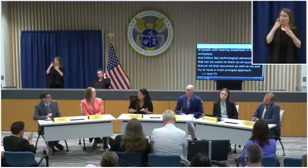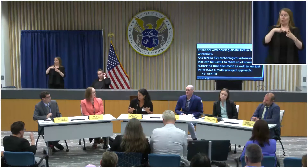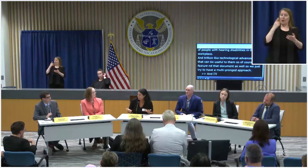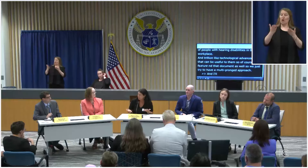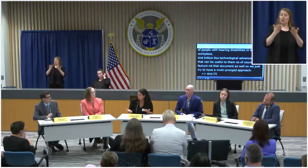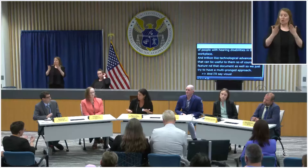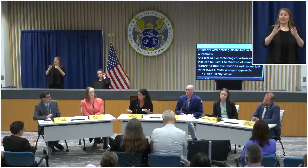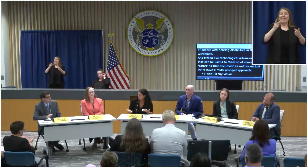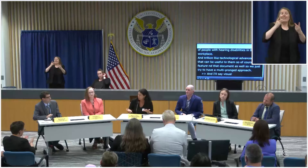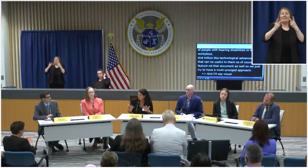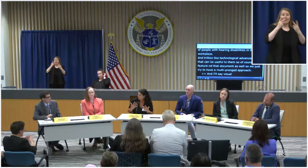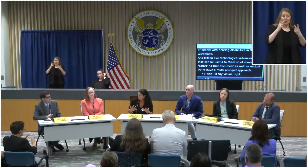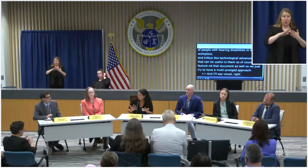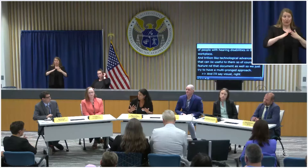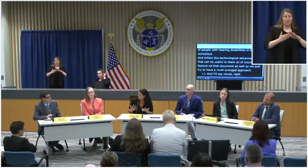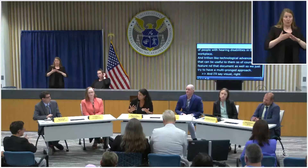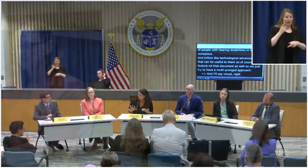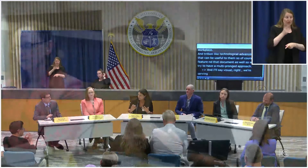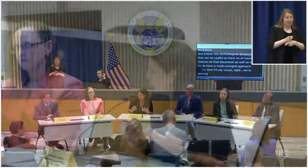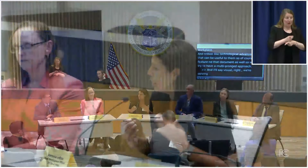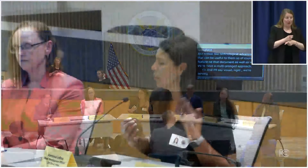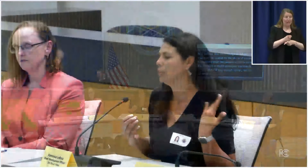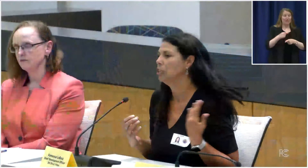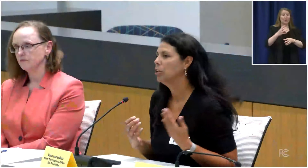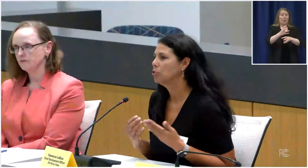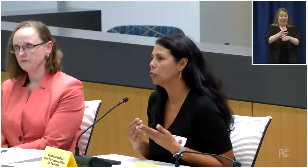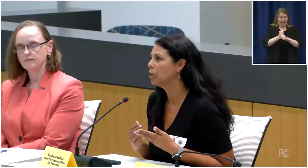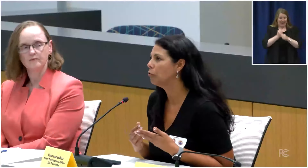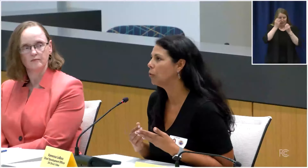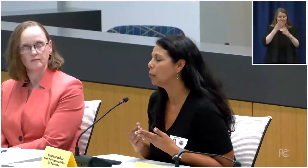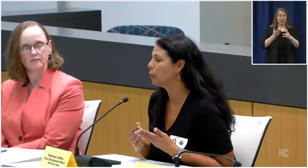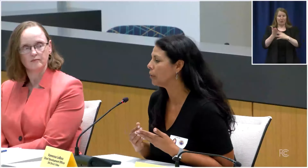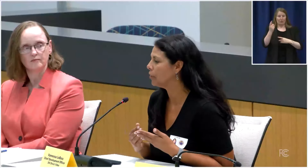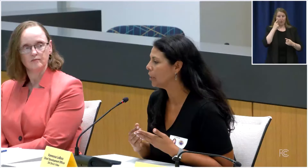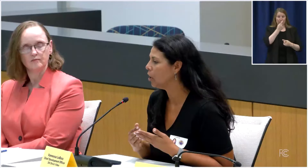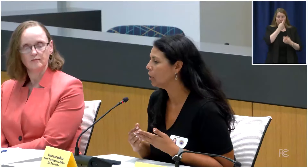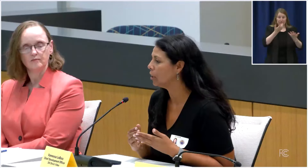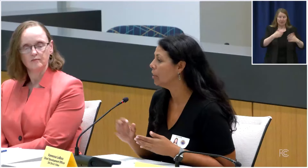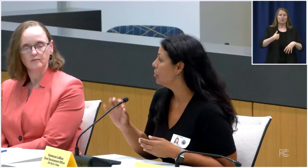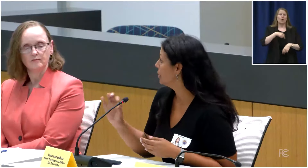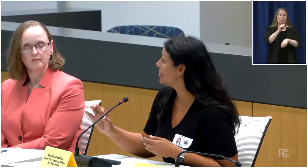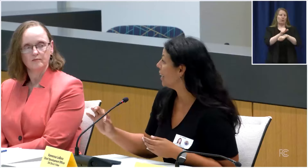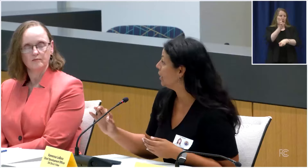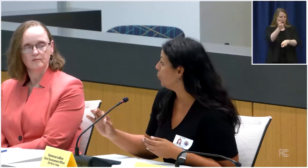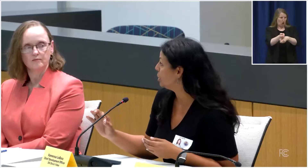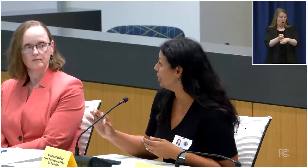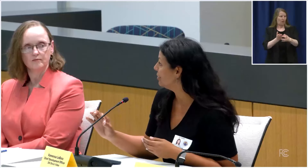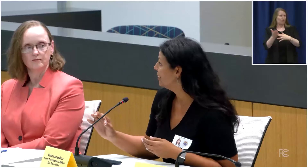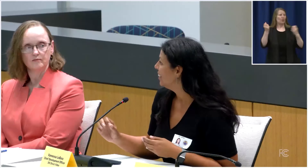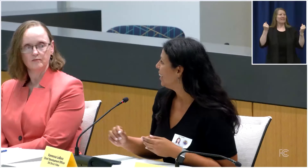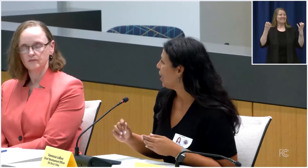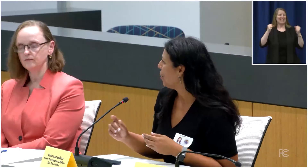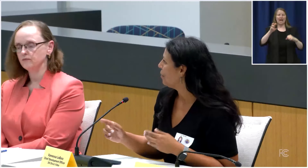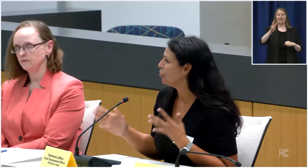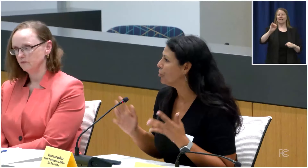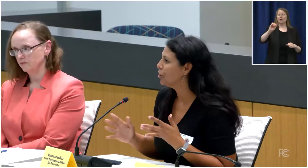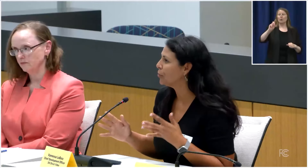MULTI-PRONGED APPROACH. AND I'LL SAY VISUAL, RIGHT, WE'RE SERVING A COMMUNITY THAT'S VISUAL. THAT'S HOW THEY ARE GETTING